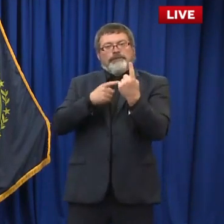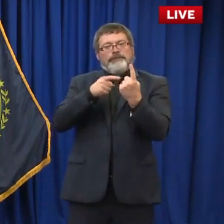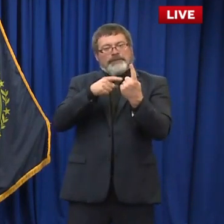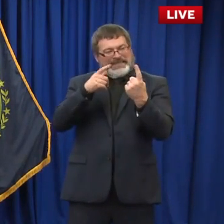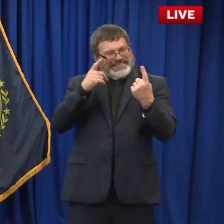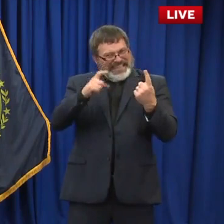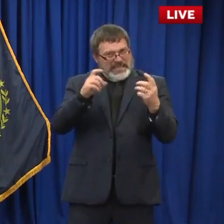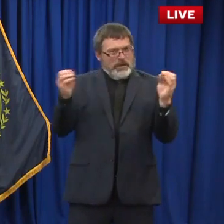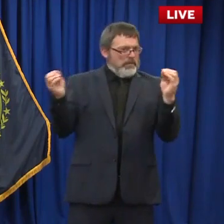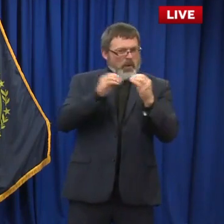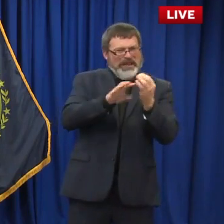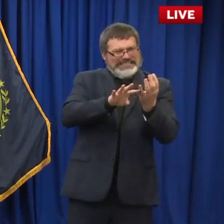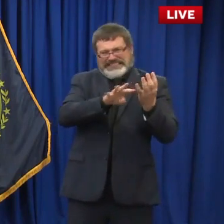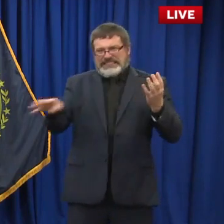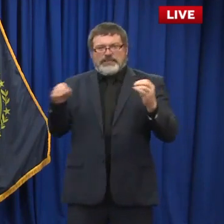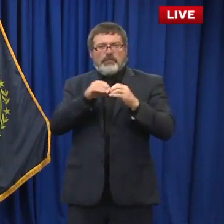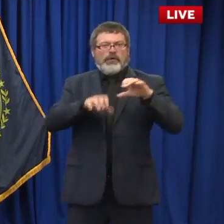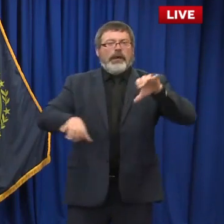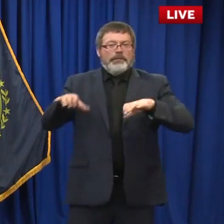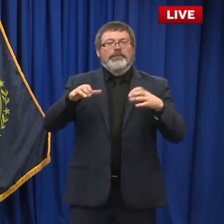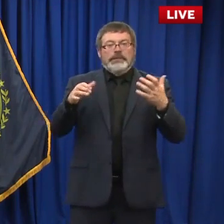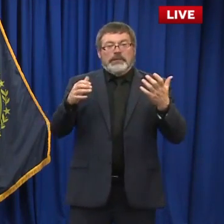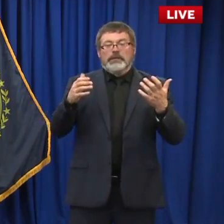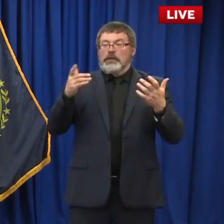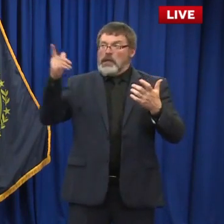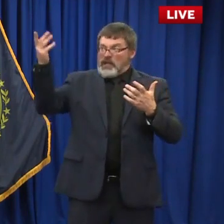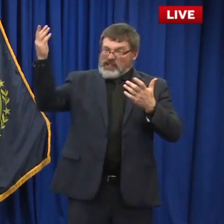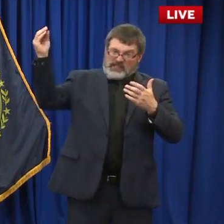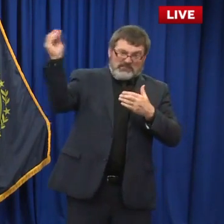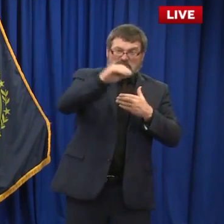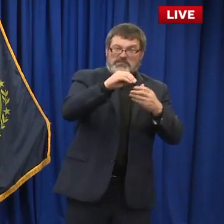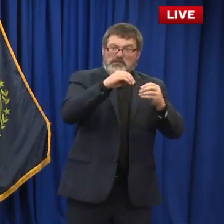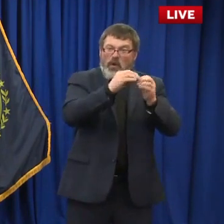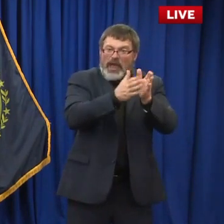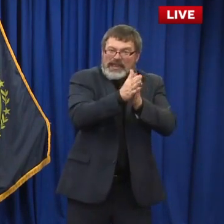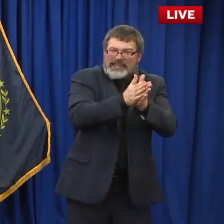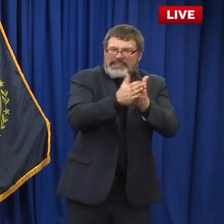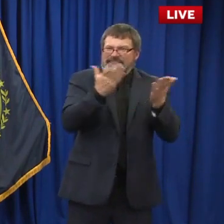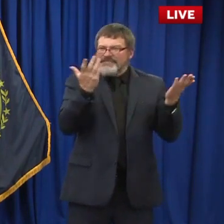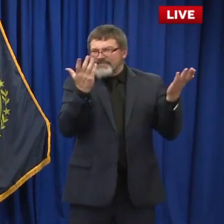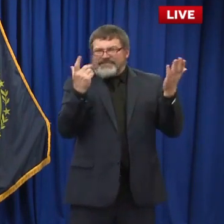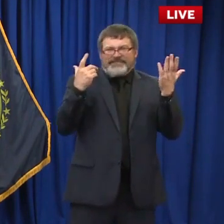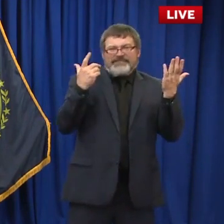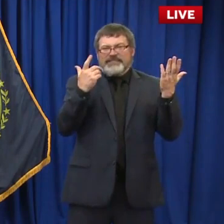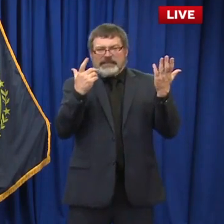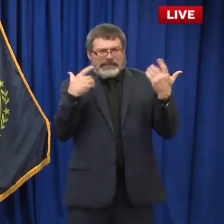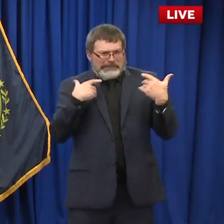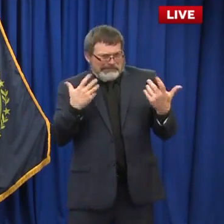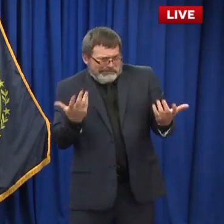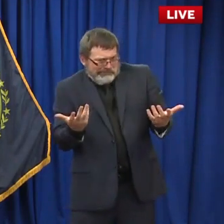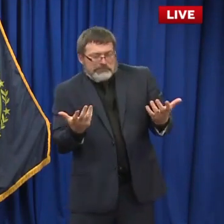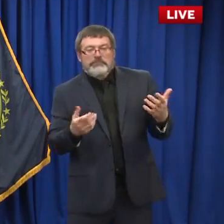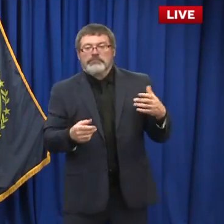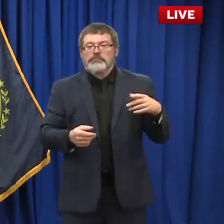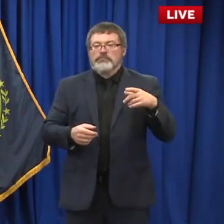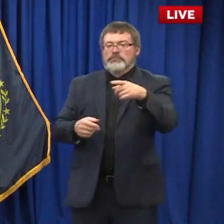IT'S REALLY THE REAGENTS THAT ARE THE BIGGEST LIMITING FACTOR AND THEY'RE TRYING TO MAKE IT AS FAST AS THEY POSSIBLY CAN.